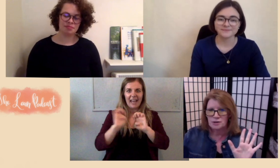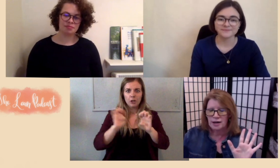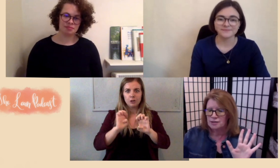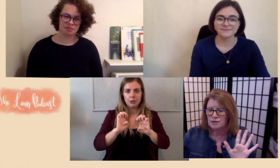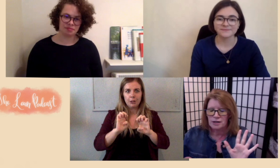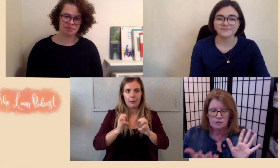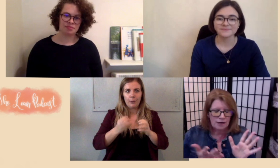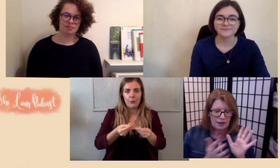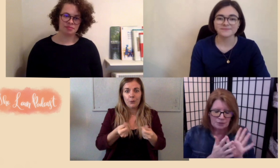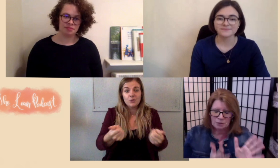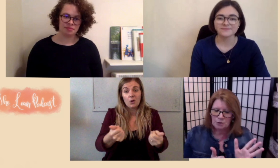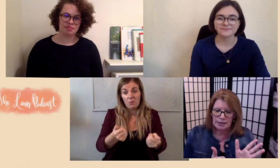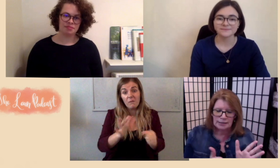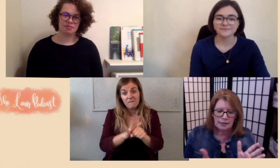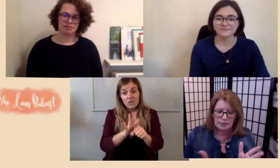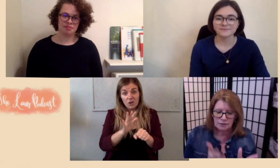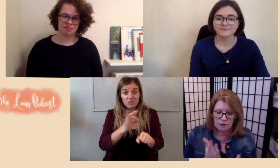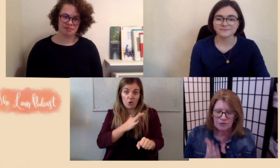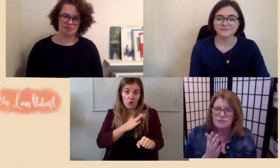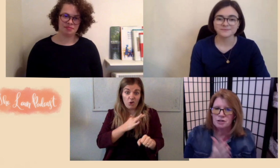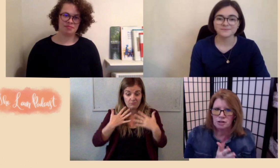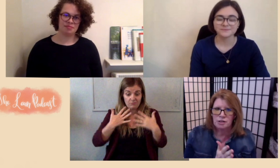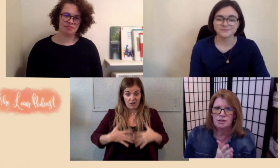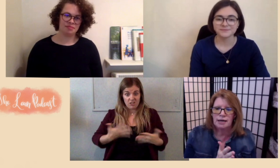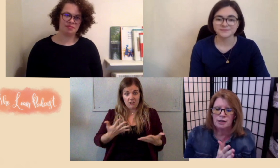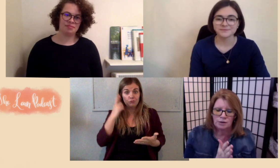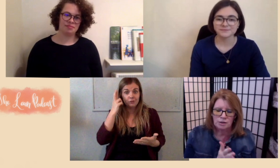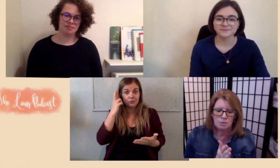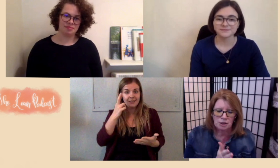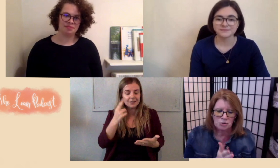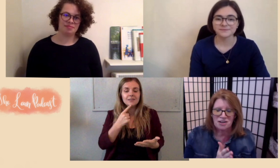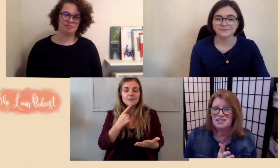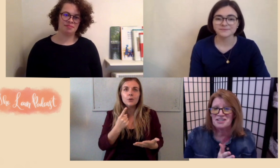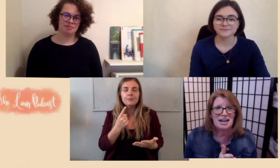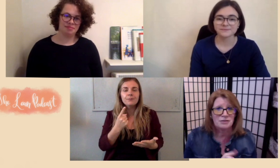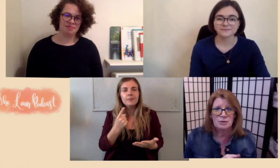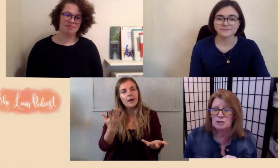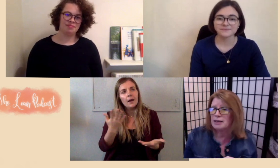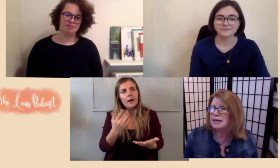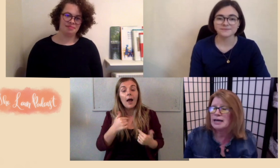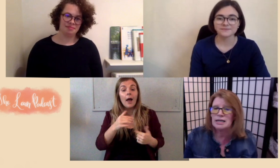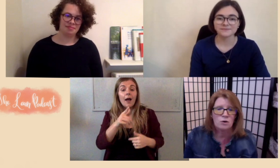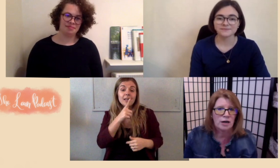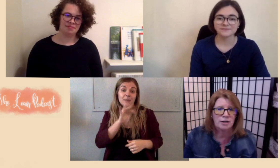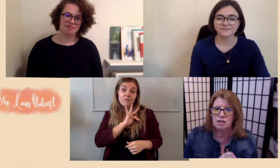One of the things that I think we like about it. Well, let me speak for myself. What I like about interpreting, or what's is the excitement of it all,